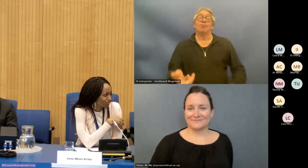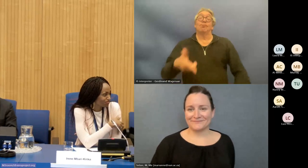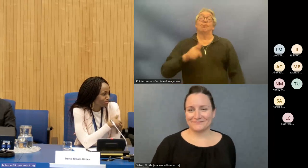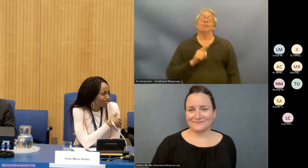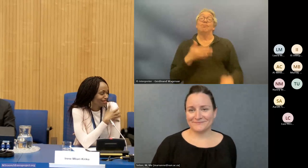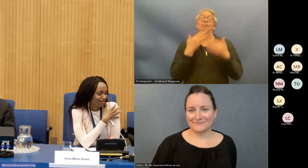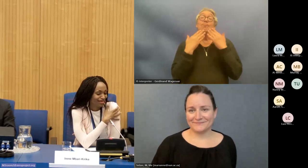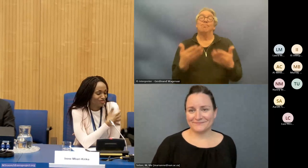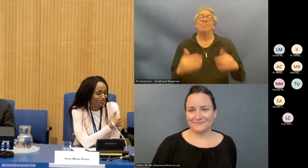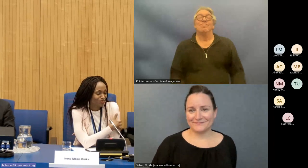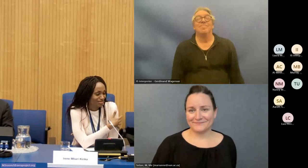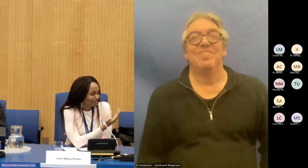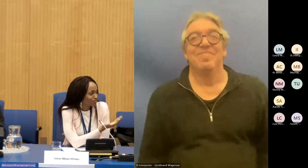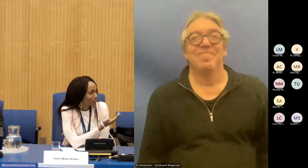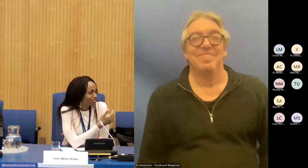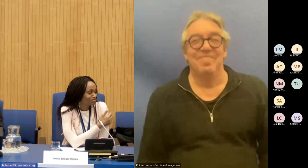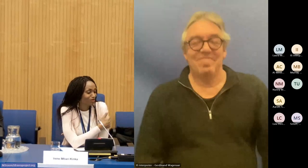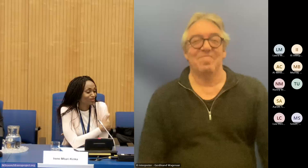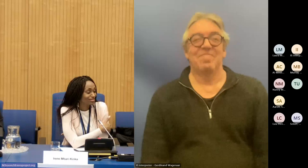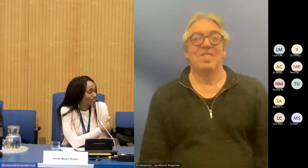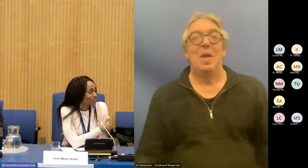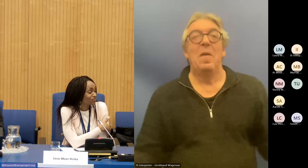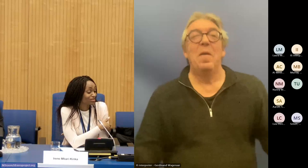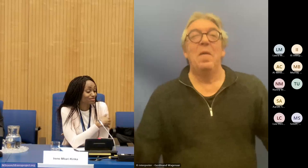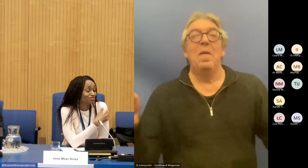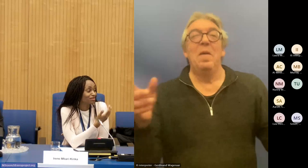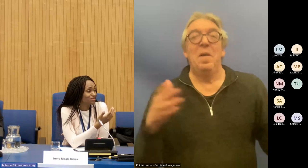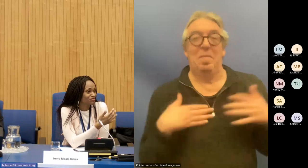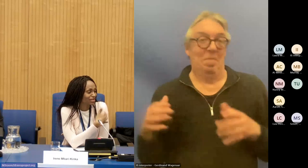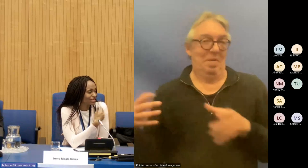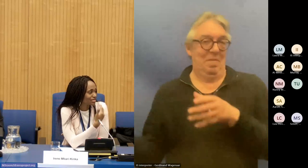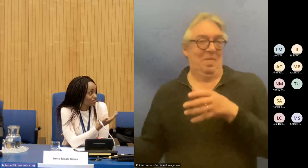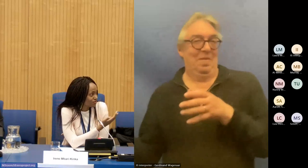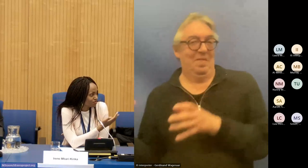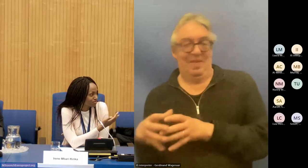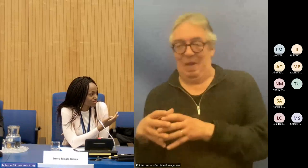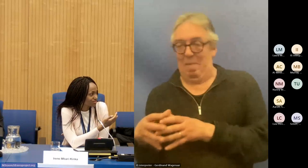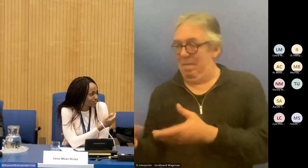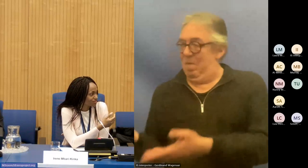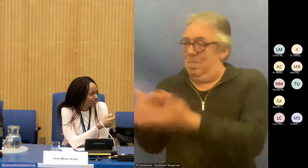programme. What I hear from my team all the time, it sometimes they feel like there are therapist.